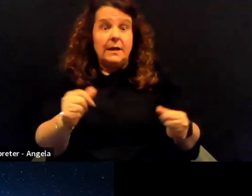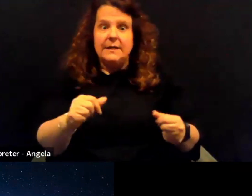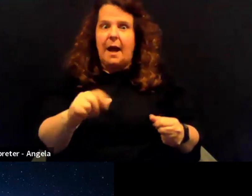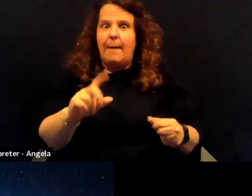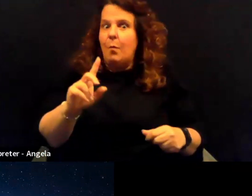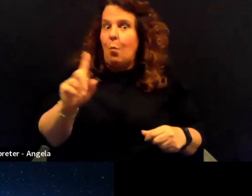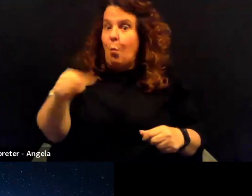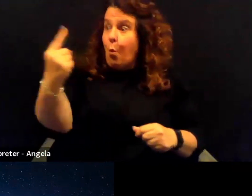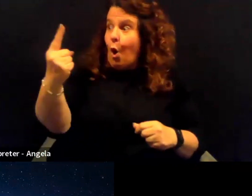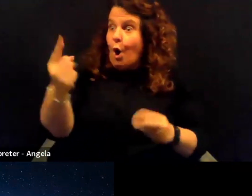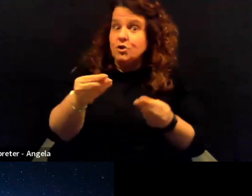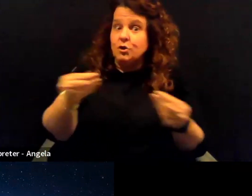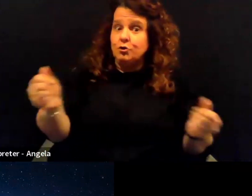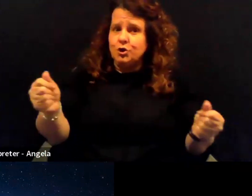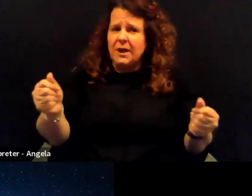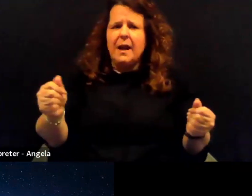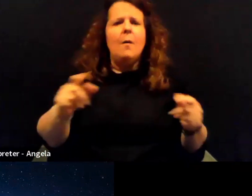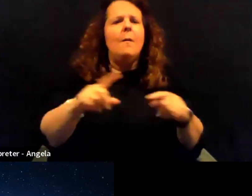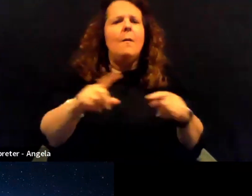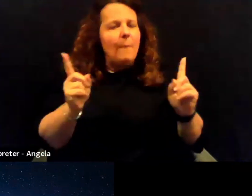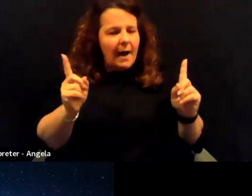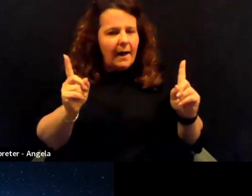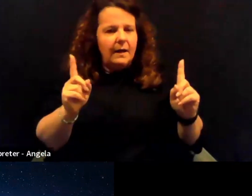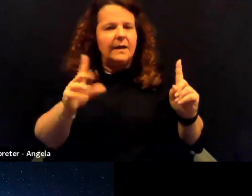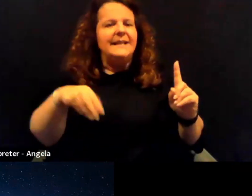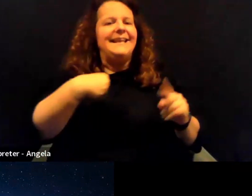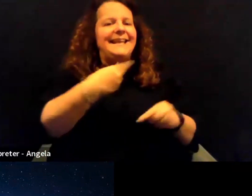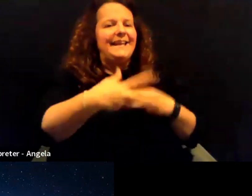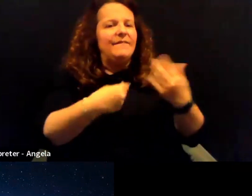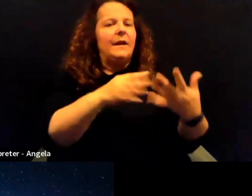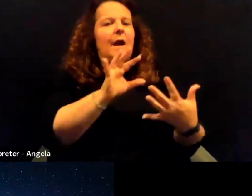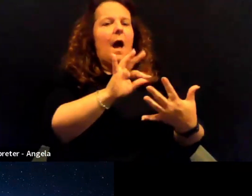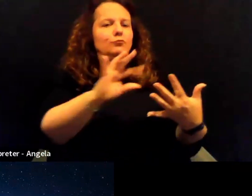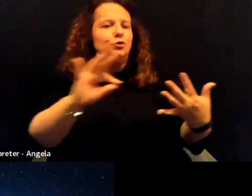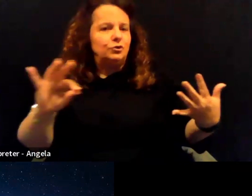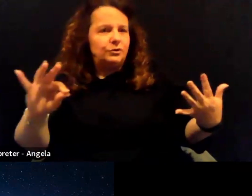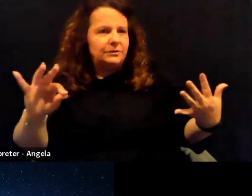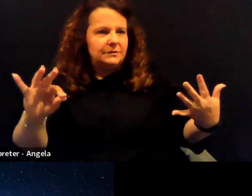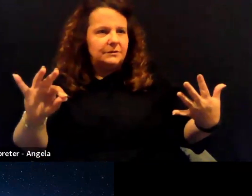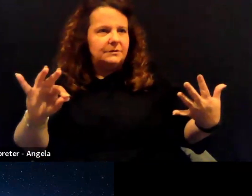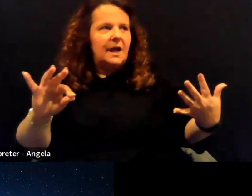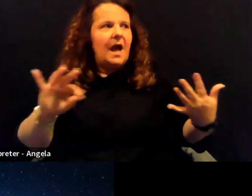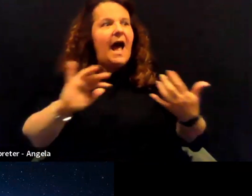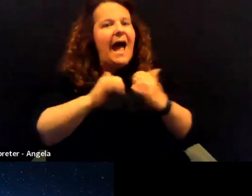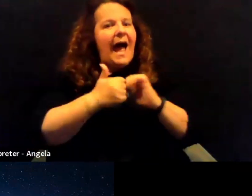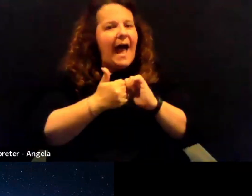but just being solution focused, I think, makes a huge difference in how information is communicated